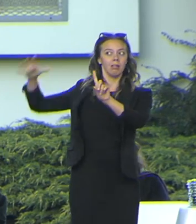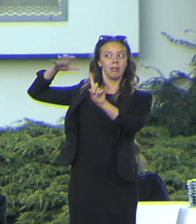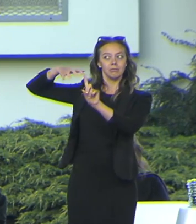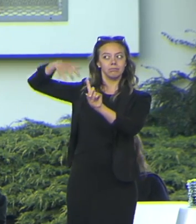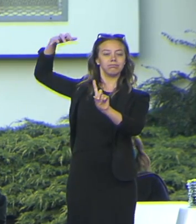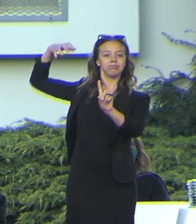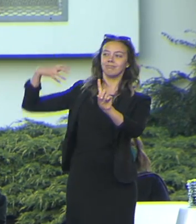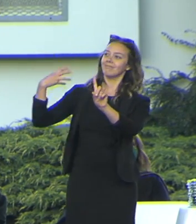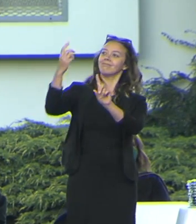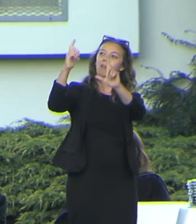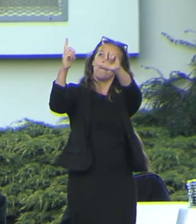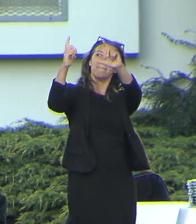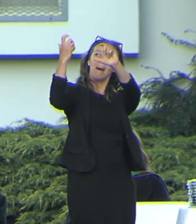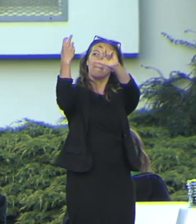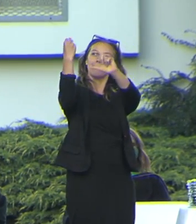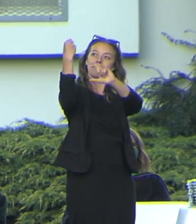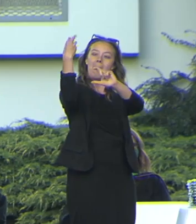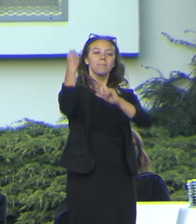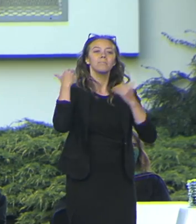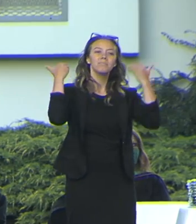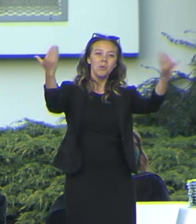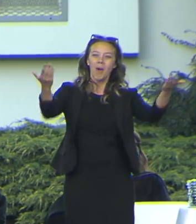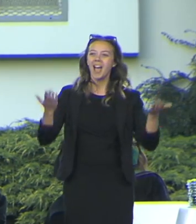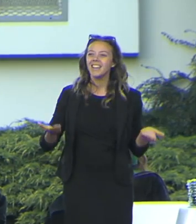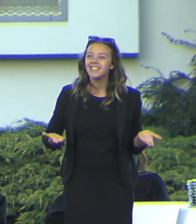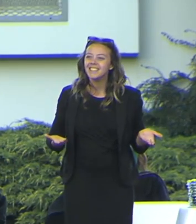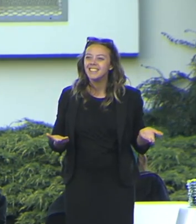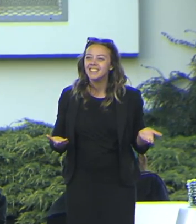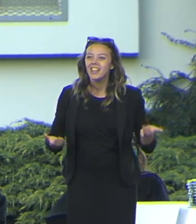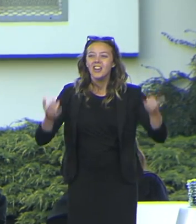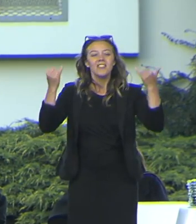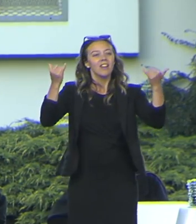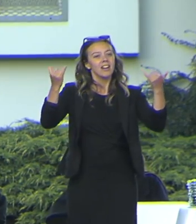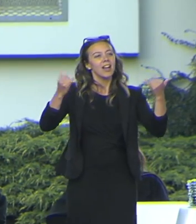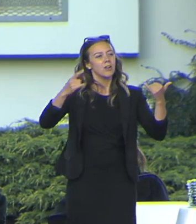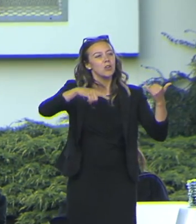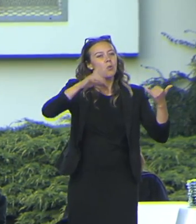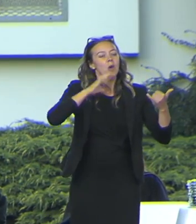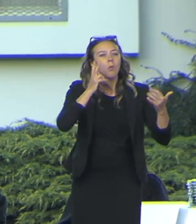Take a selfie with them in the background. This is a moment you will want to remember.